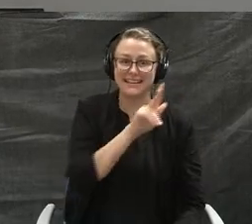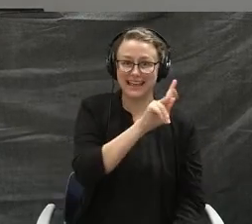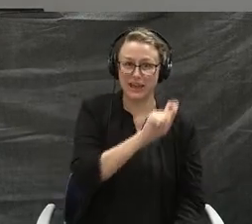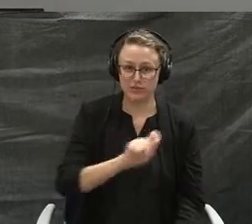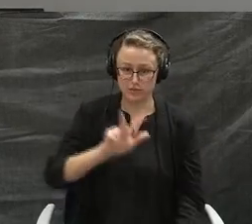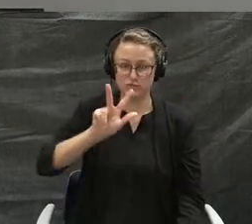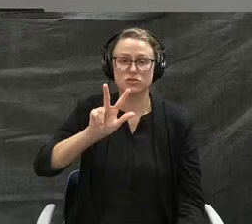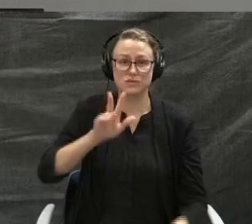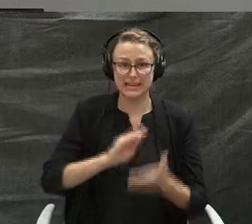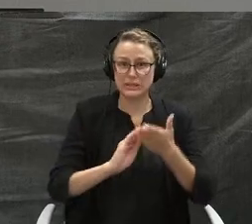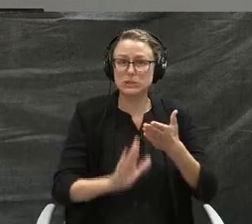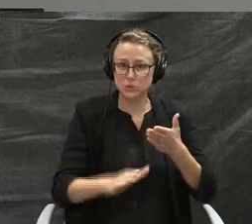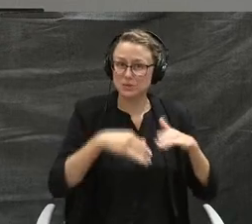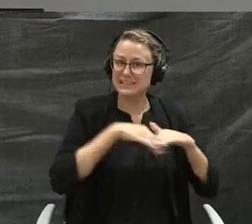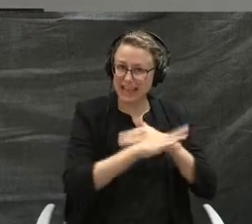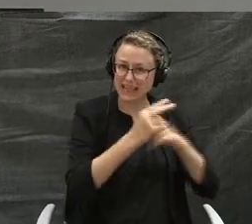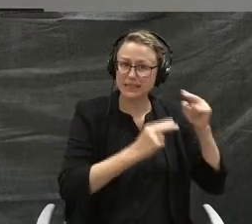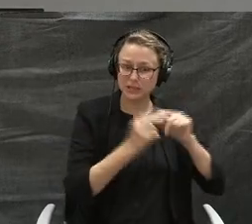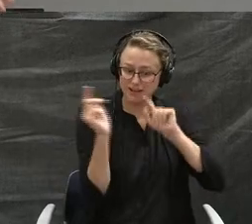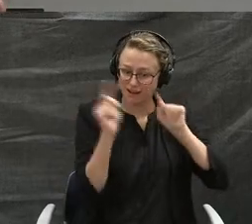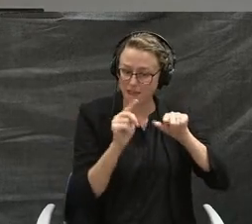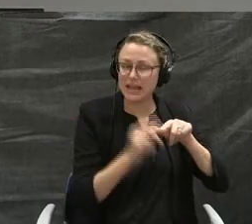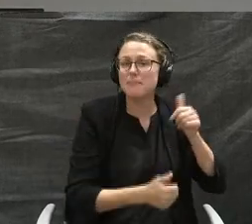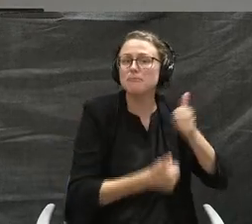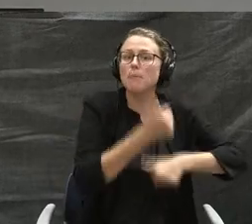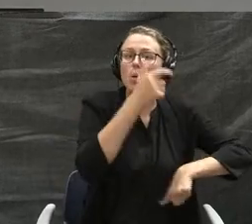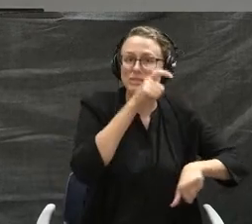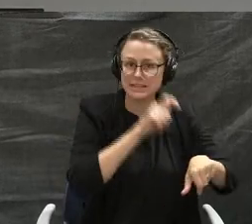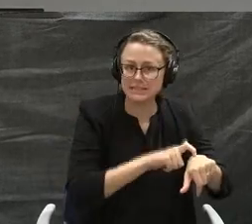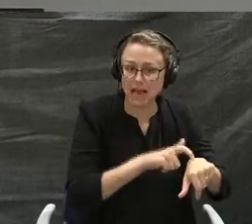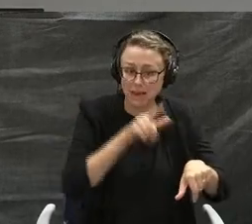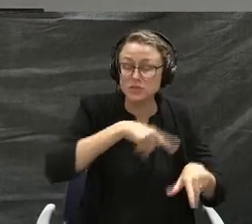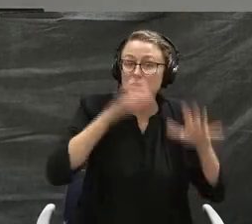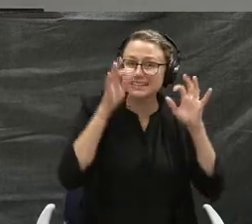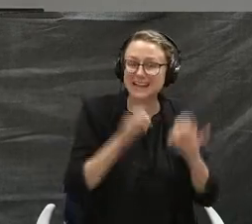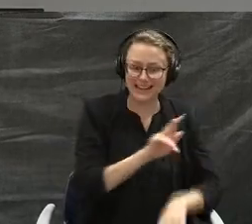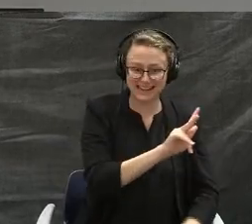time. So in our committee, we decided that the K through three kids would come in Monday